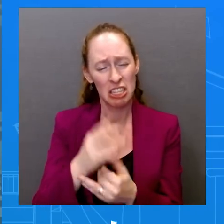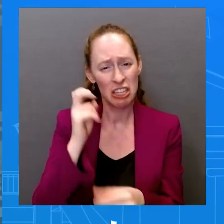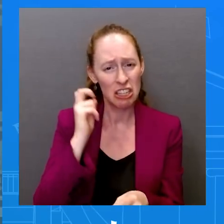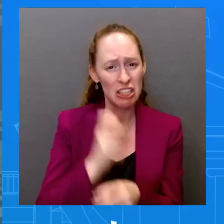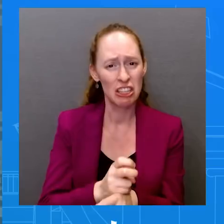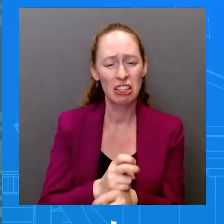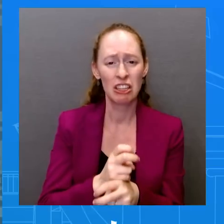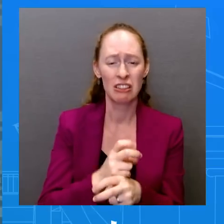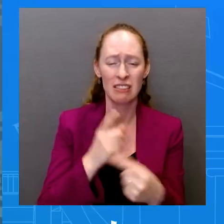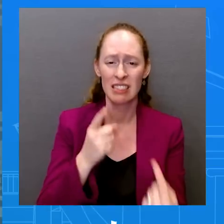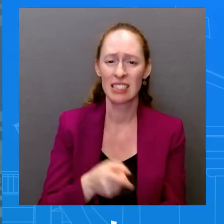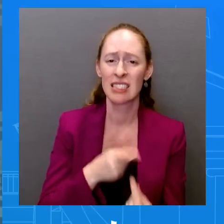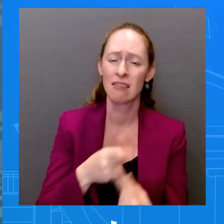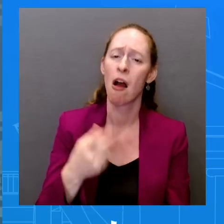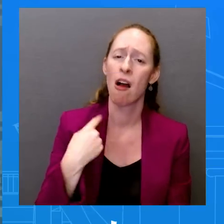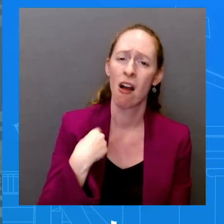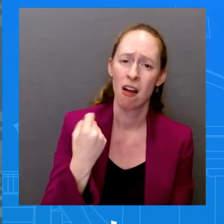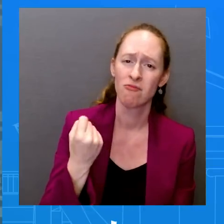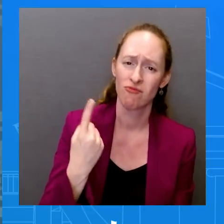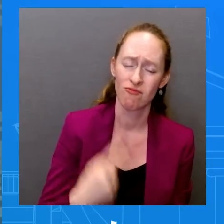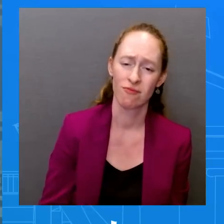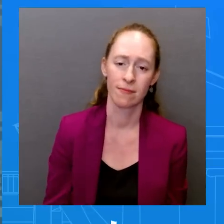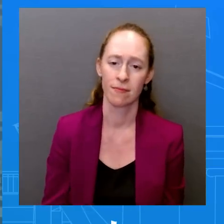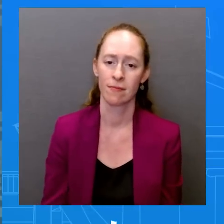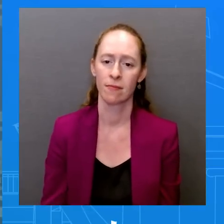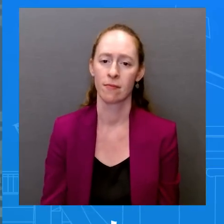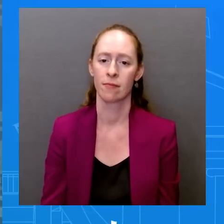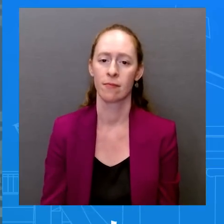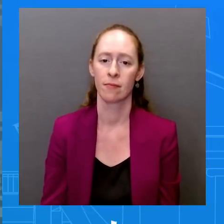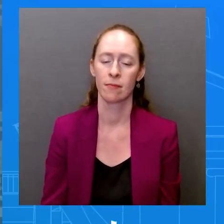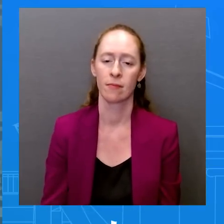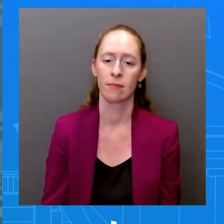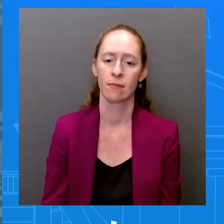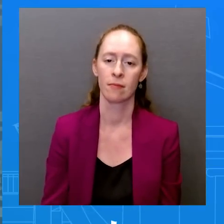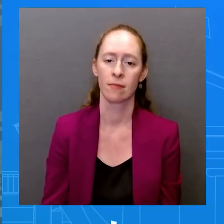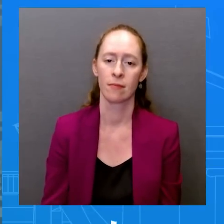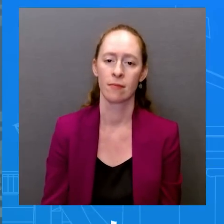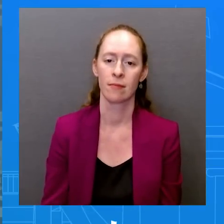that there are American people who are still dealing with high costs.